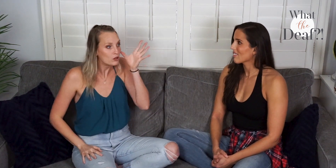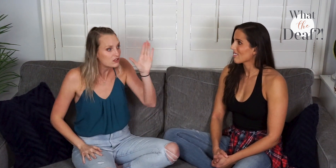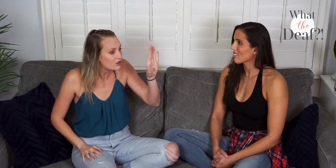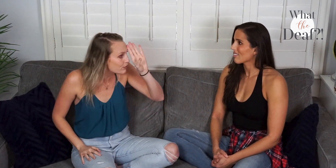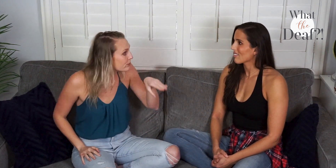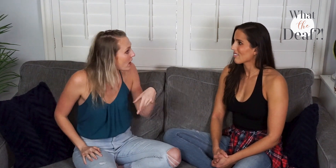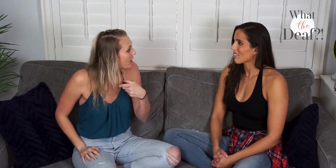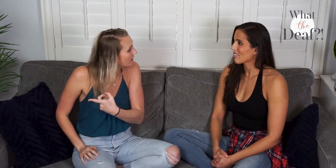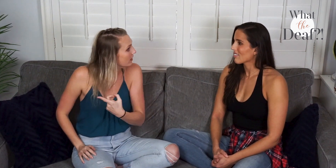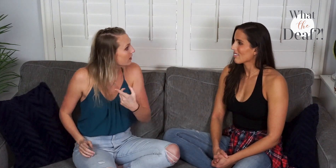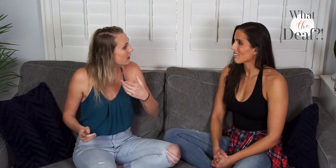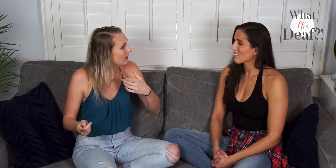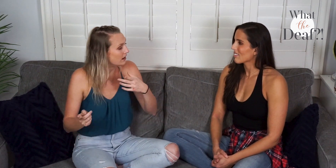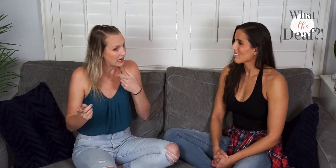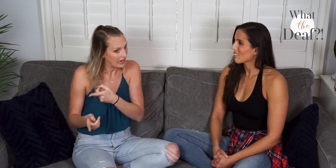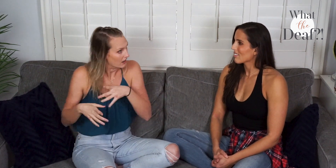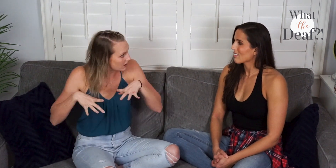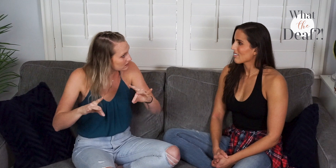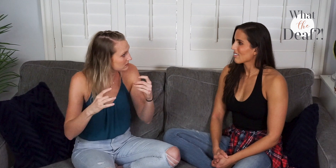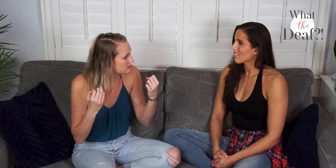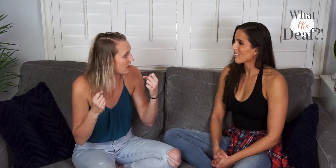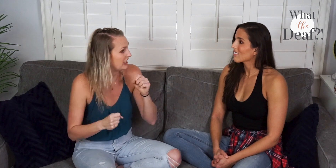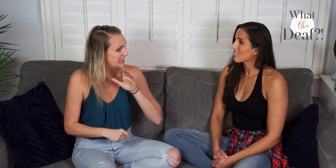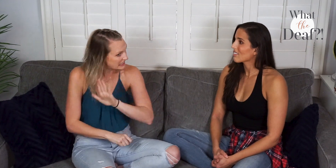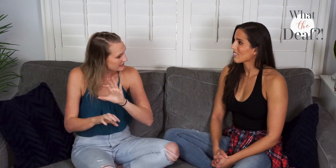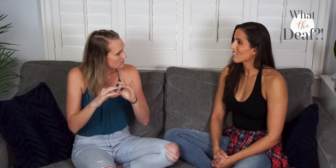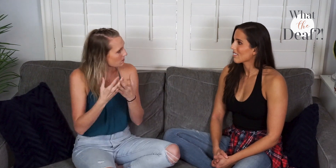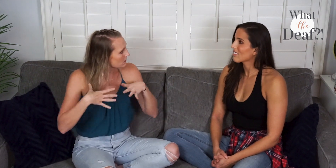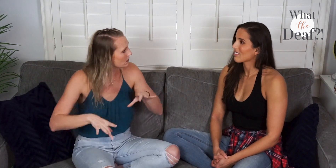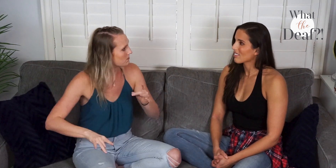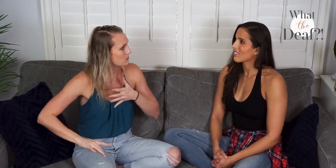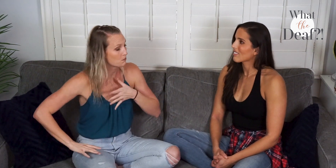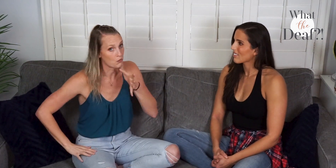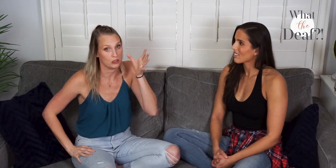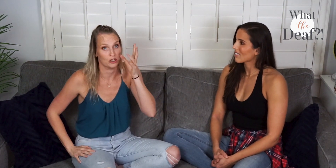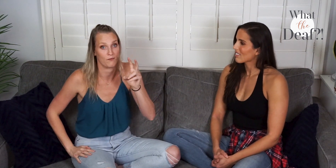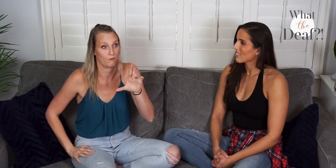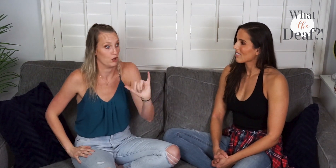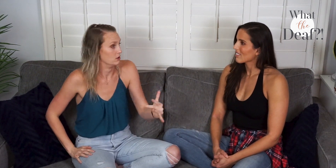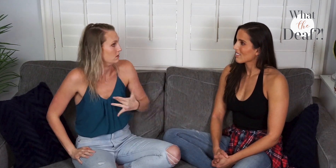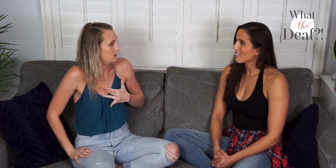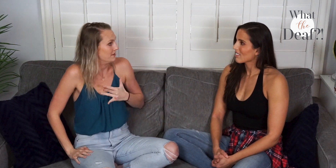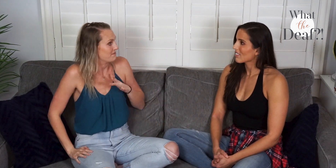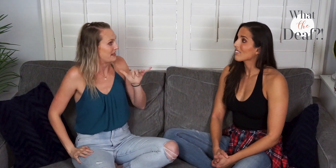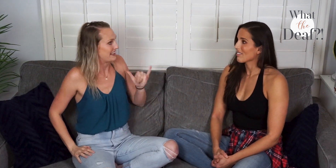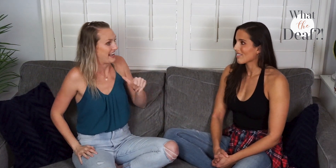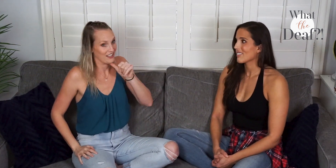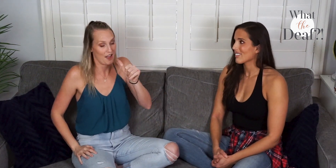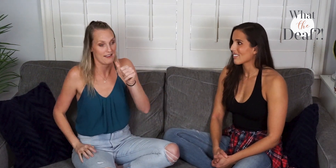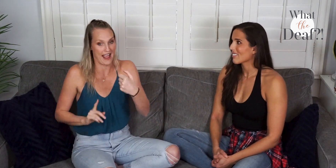And when I told my parents, I said, "Hey, you know, he's learning sign language, his family is learning sign language." My parents were like, they were touched by that.